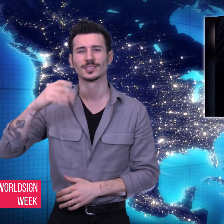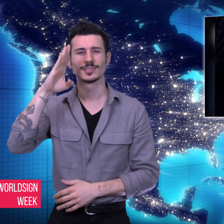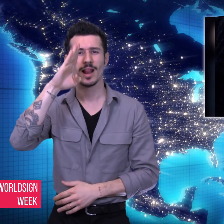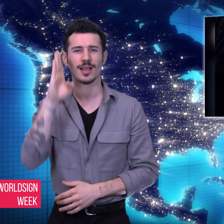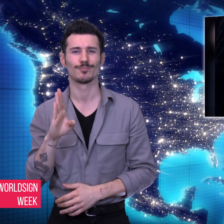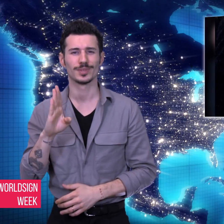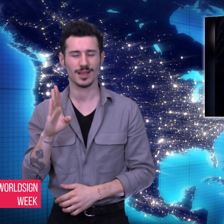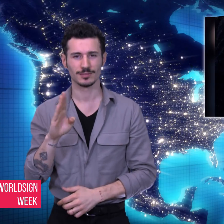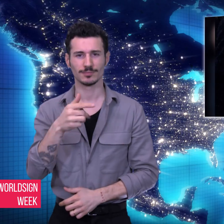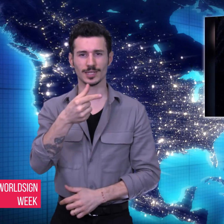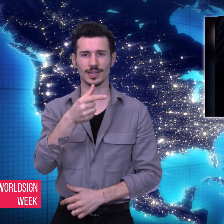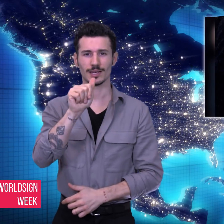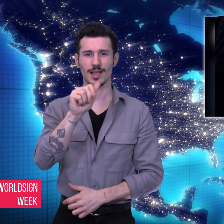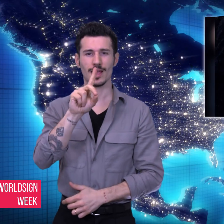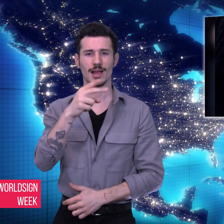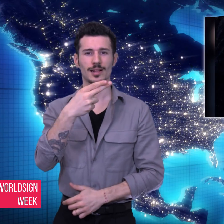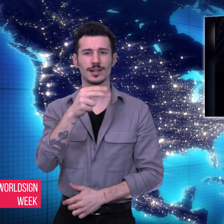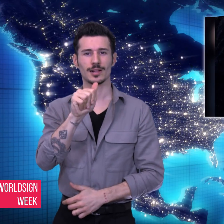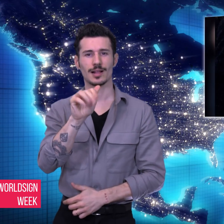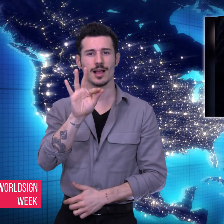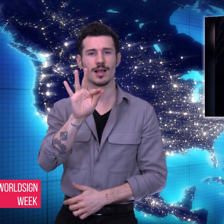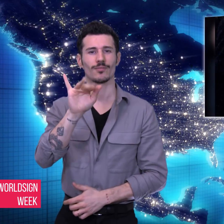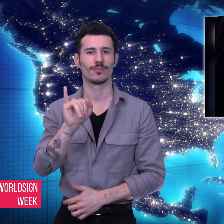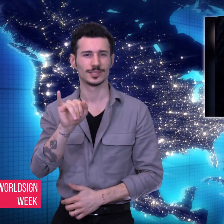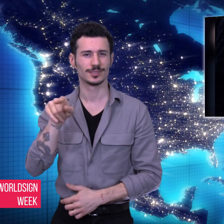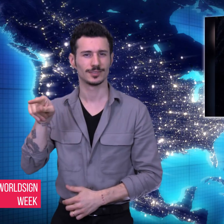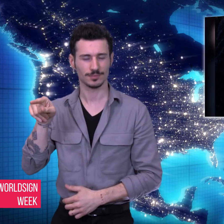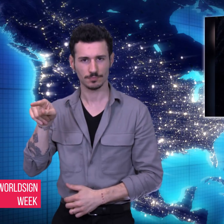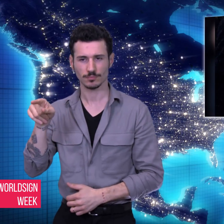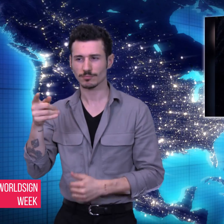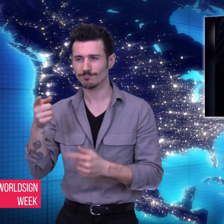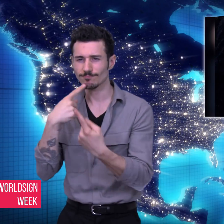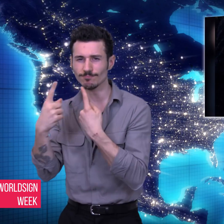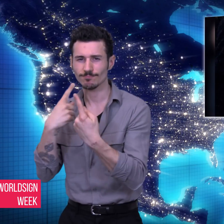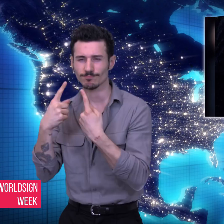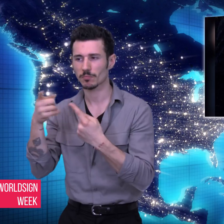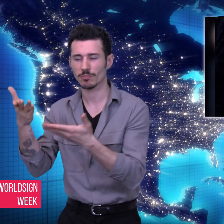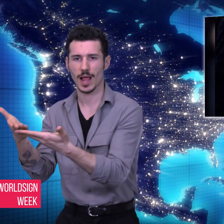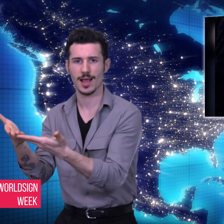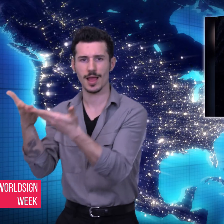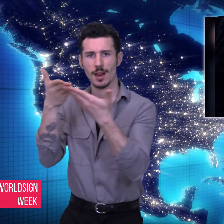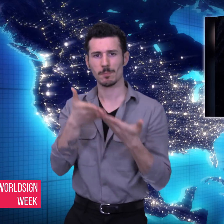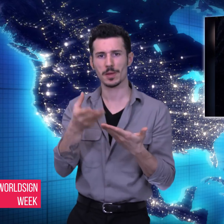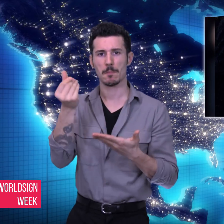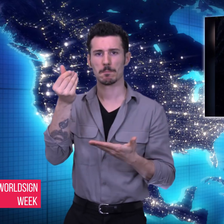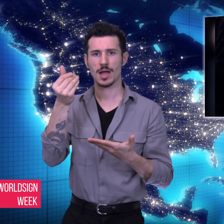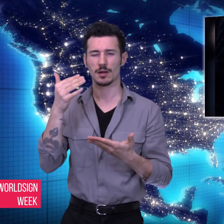from the former Libyan dictator Moammar Gadhafi to